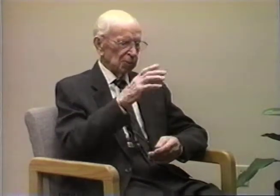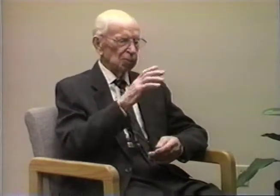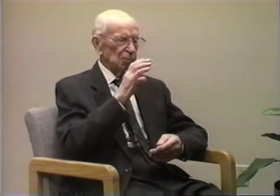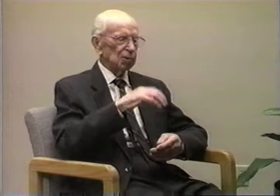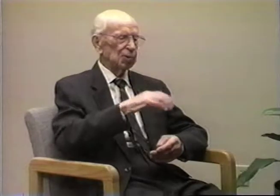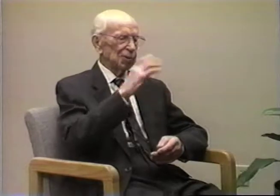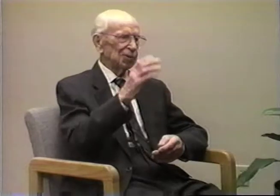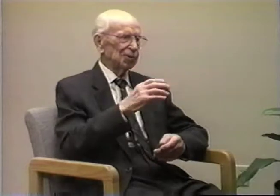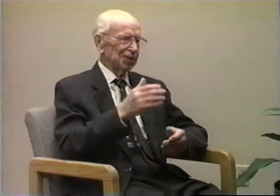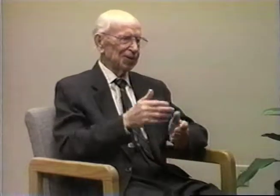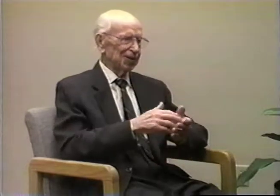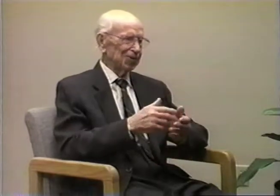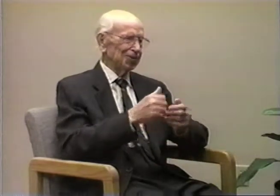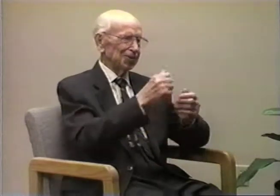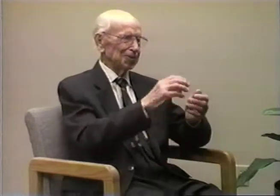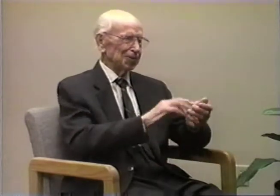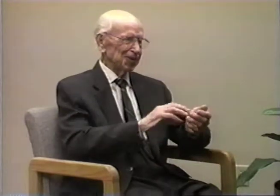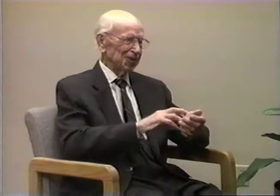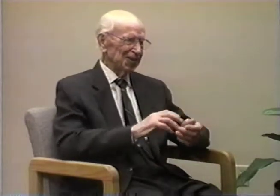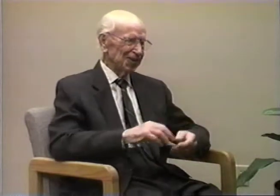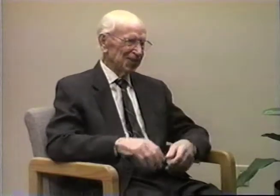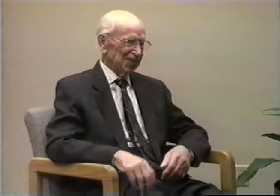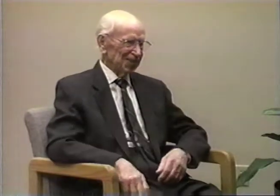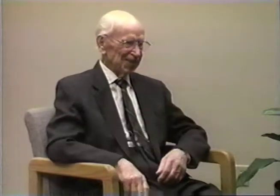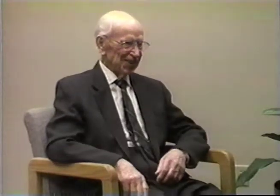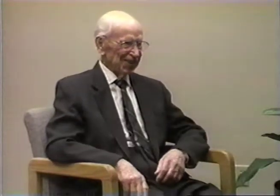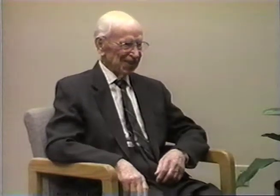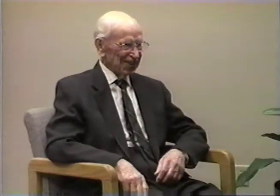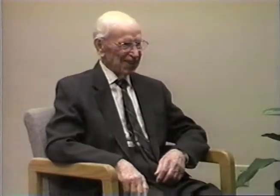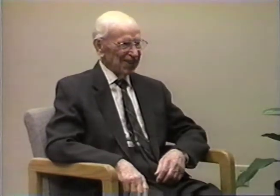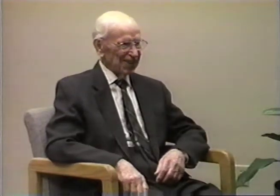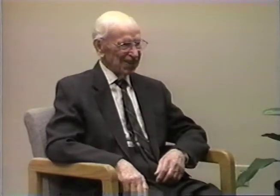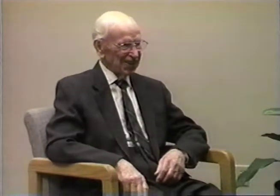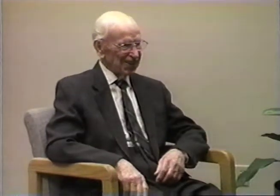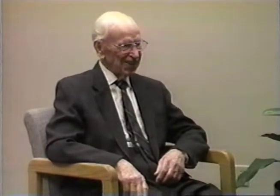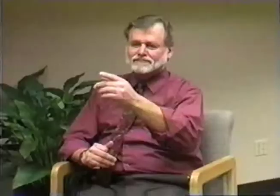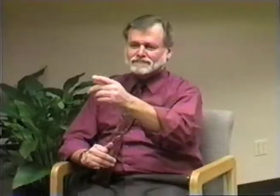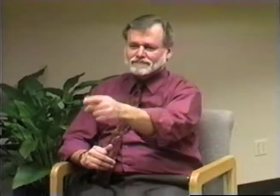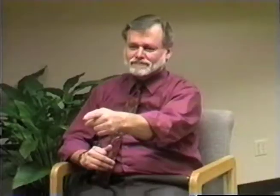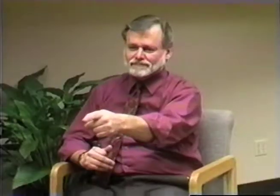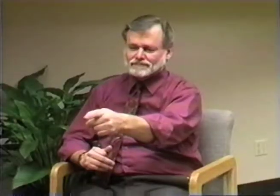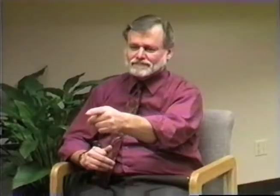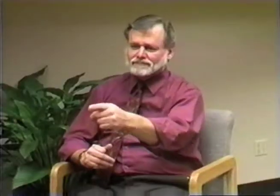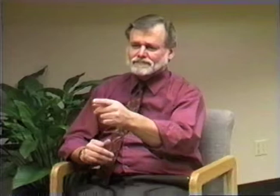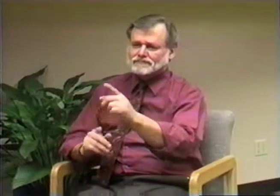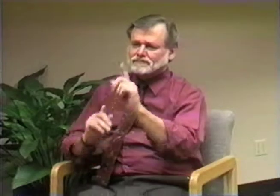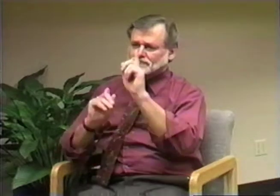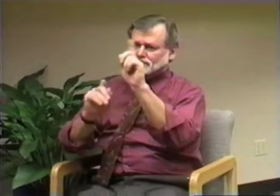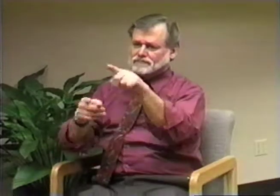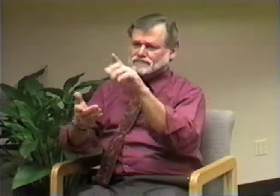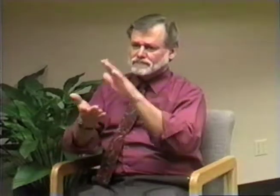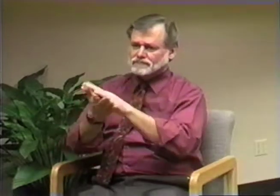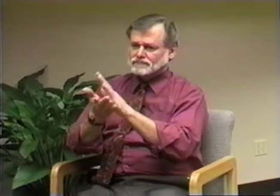My father never mentioned finding a cure after that.